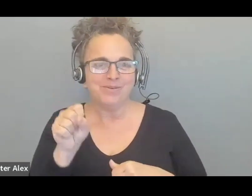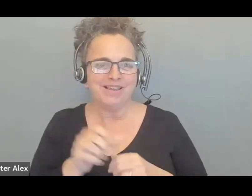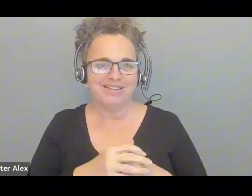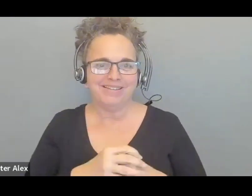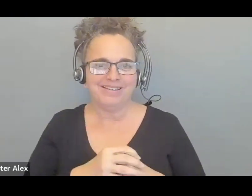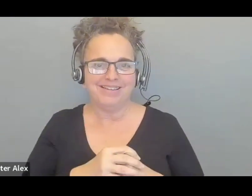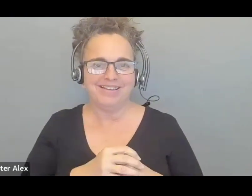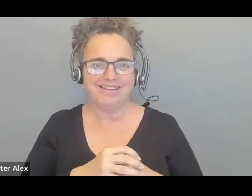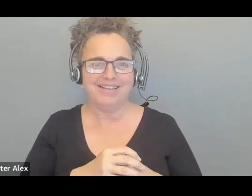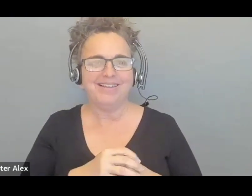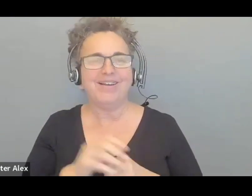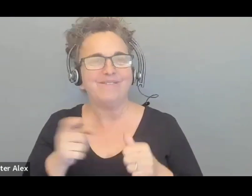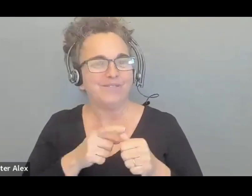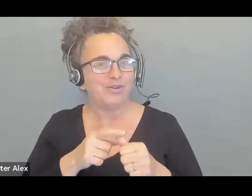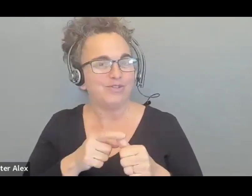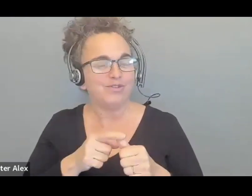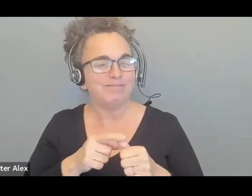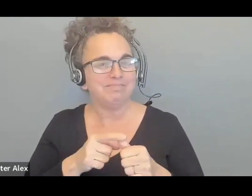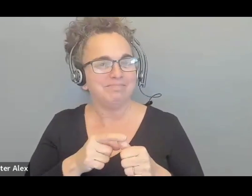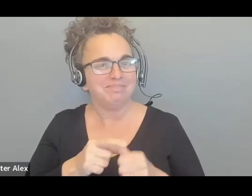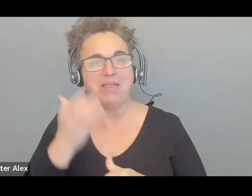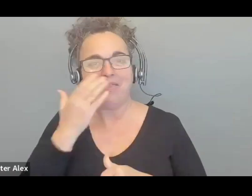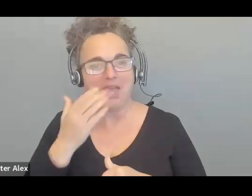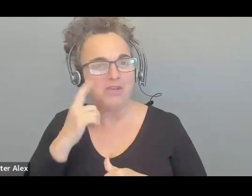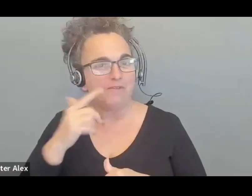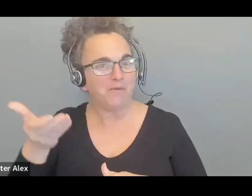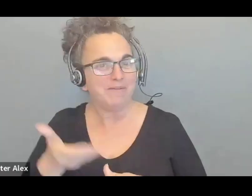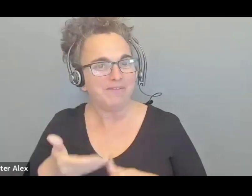First of all, thank you so much for having me here.